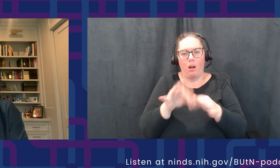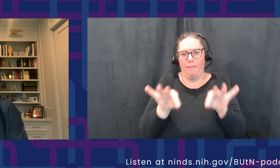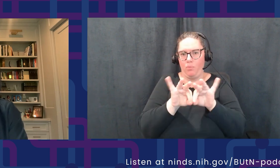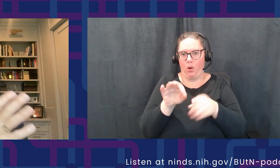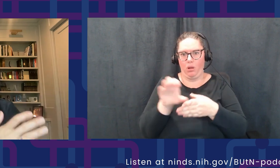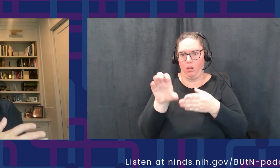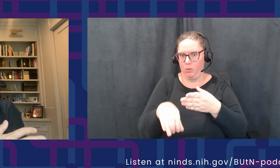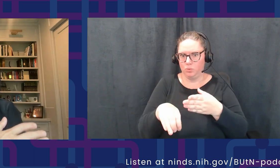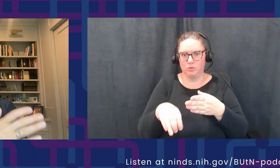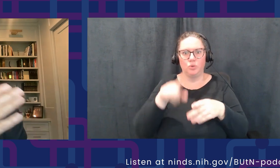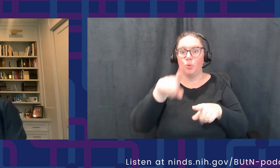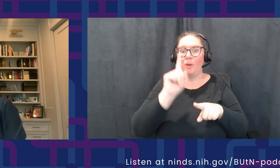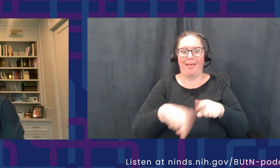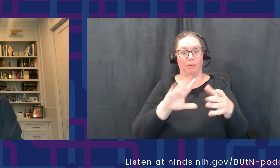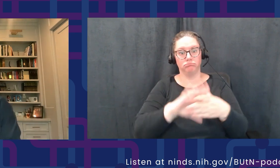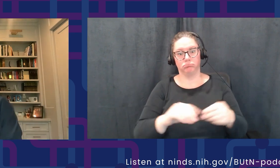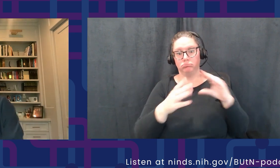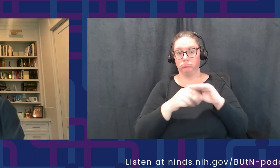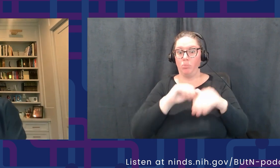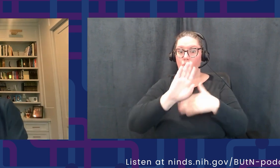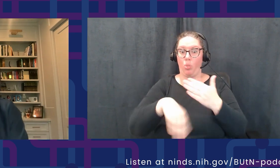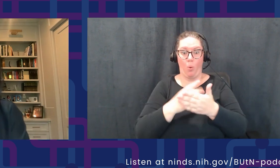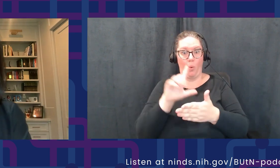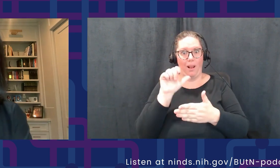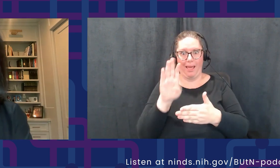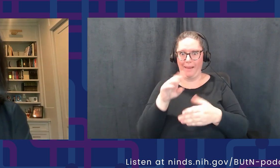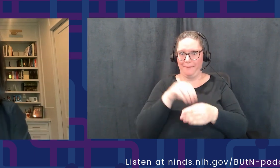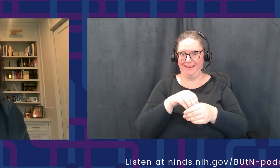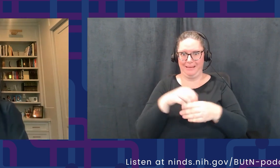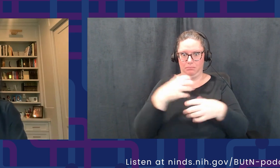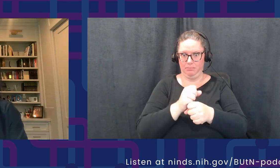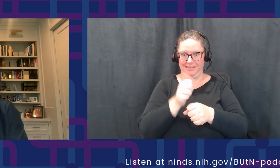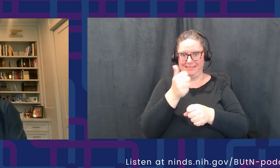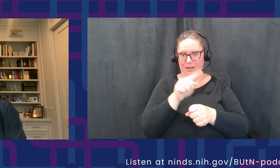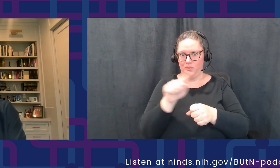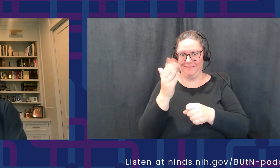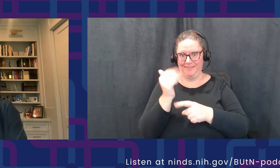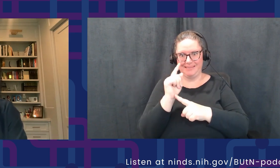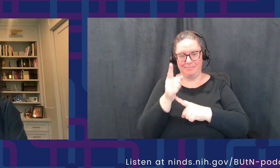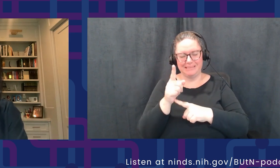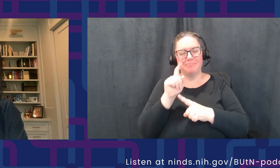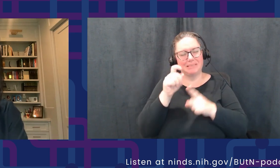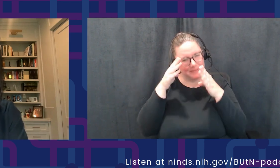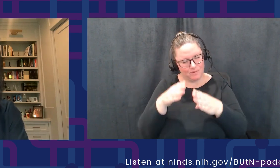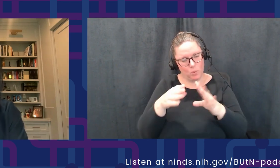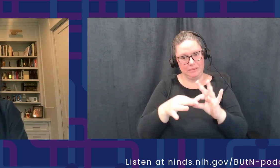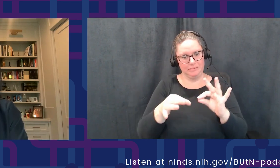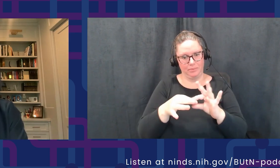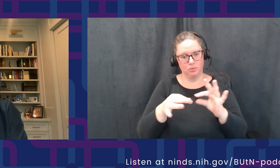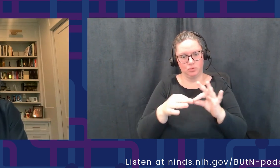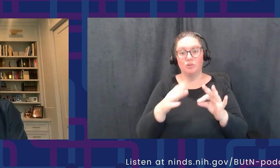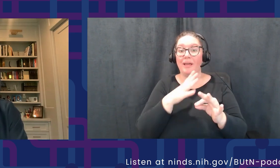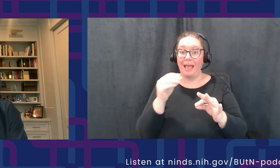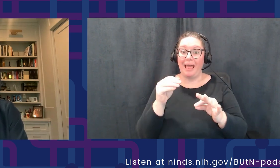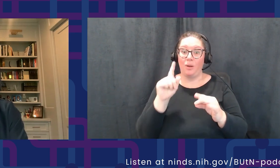You cannot tell the story of the lab all in 10 to 15 minutes. It has to be a very focused message, and you have to convince the